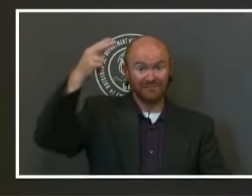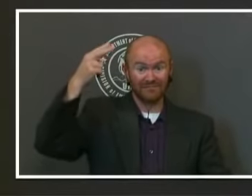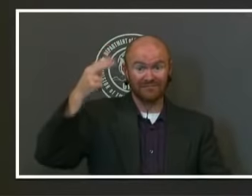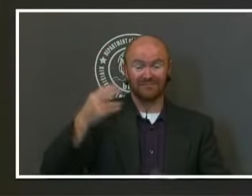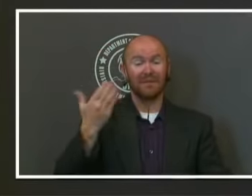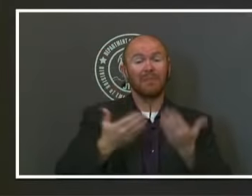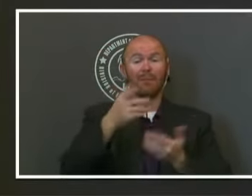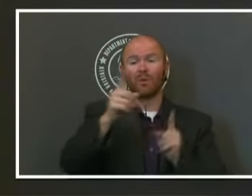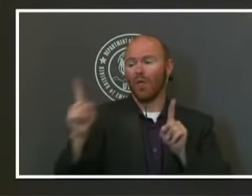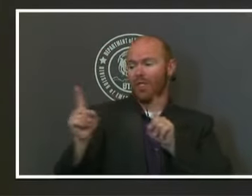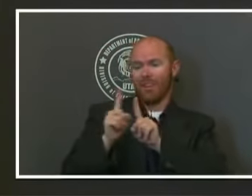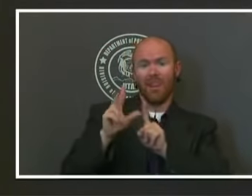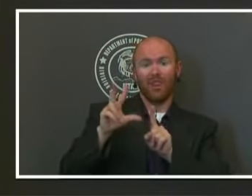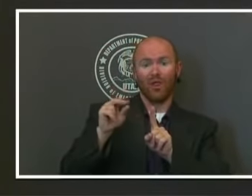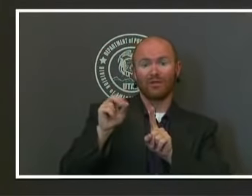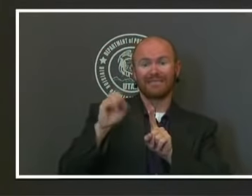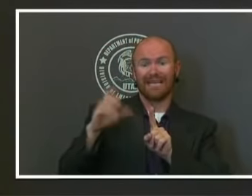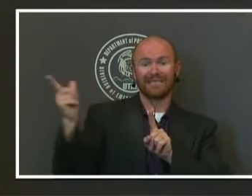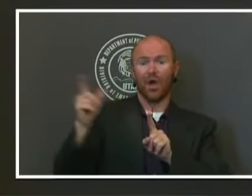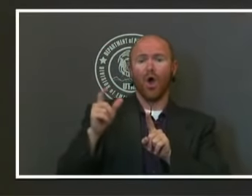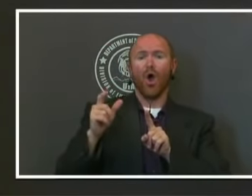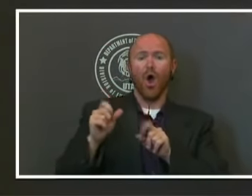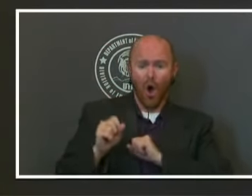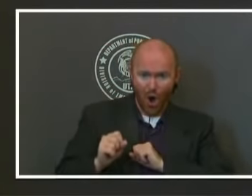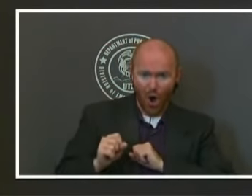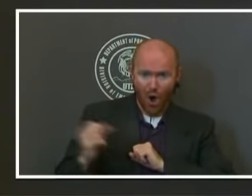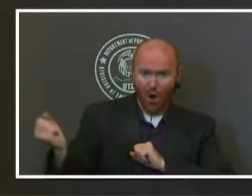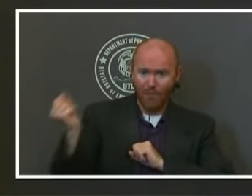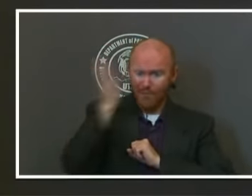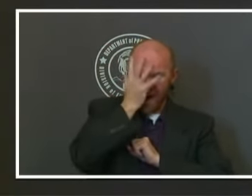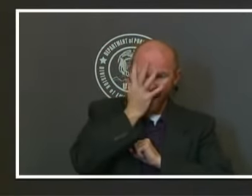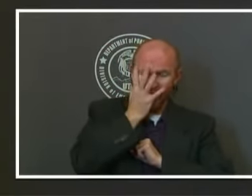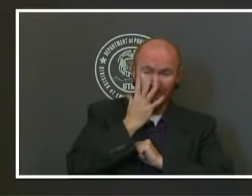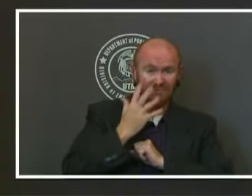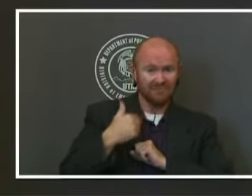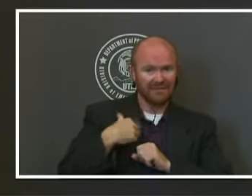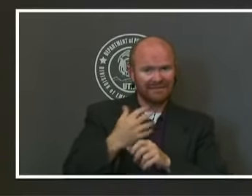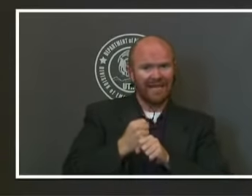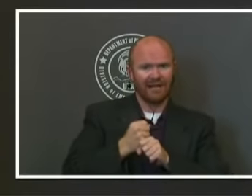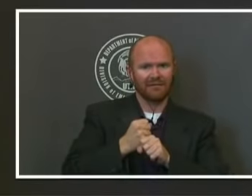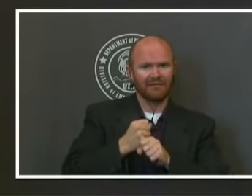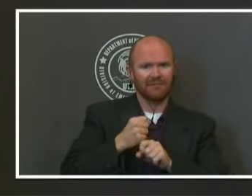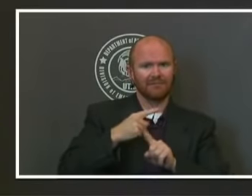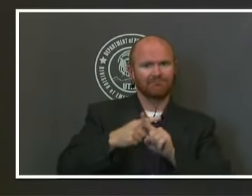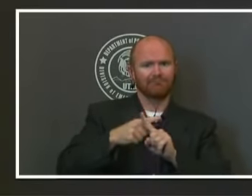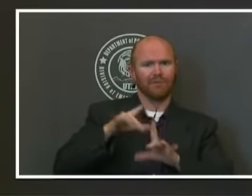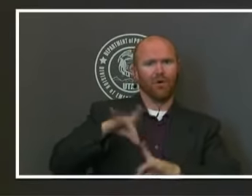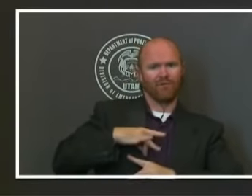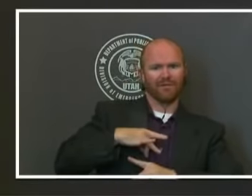with someone and they cost in your face not cold when you can